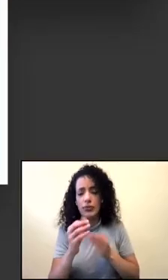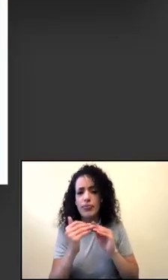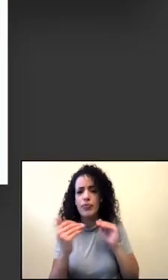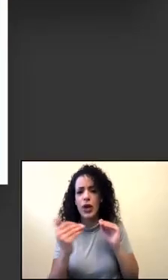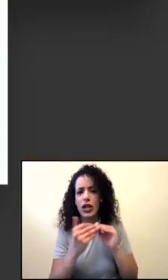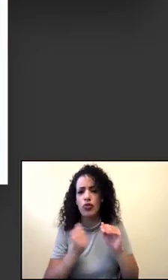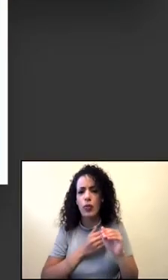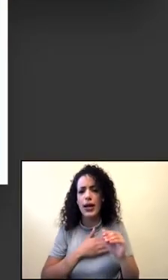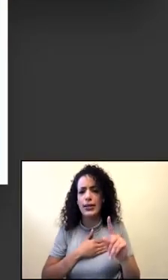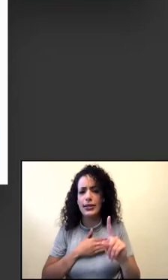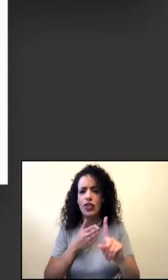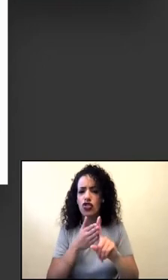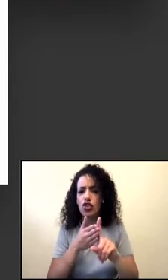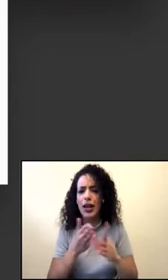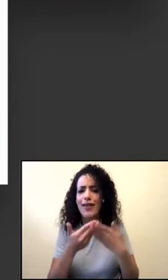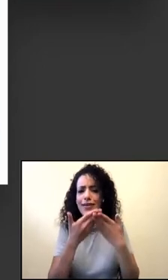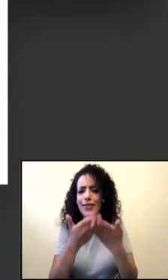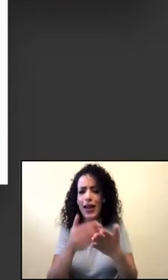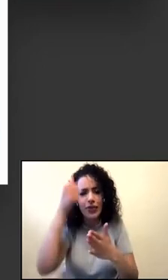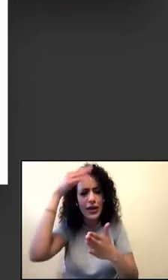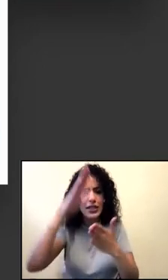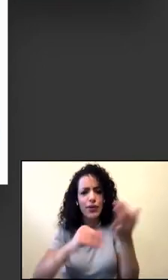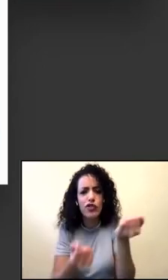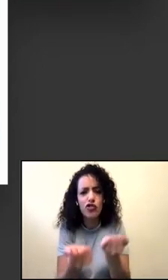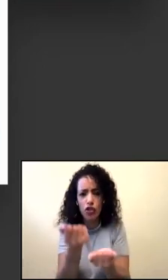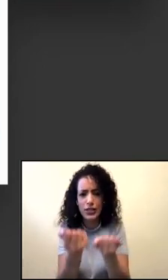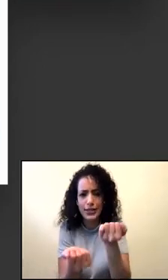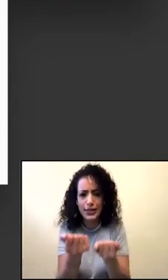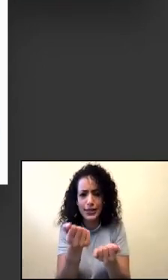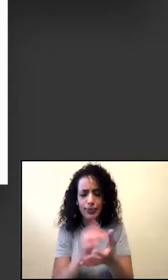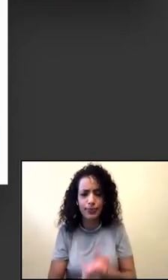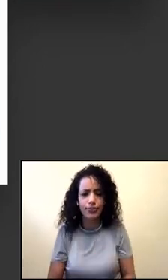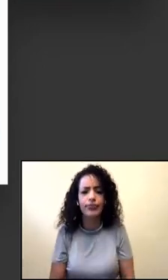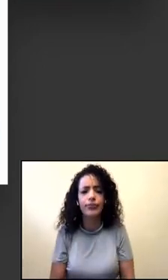Thank you so much, and moving on then, we wanted to